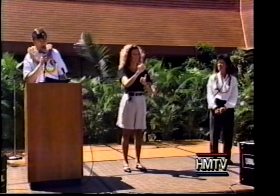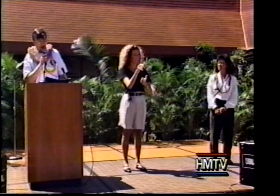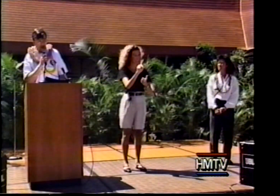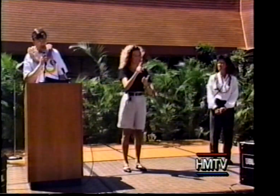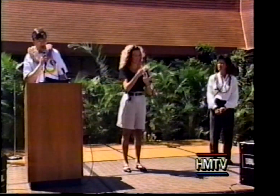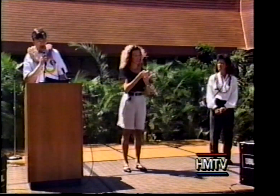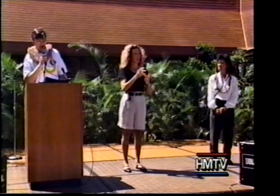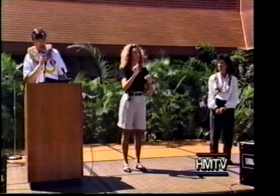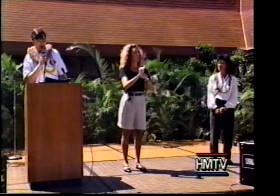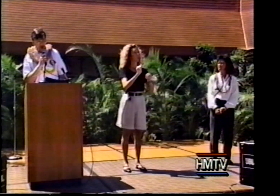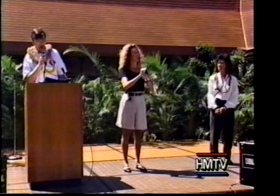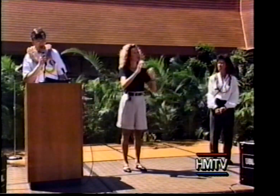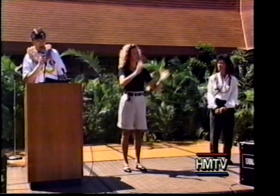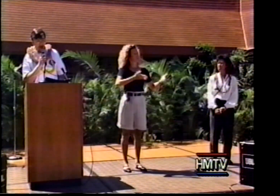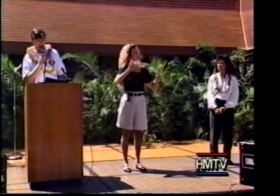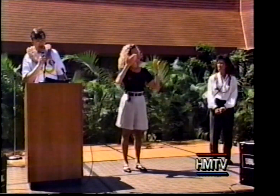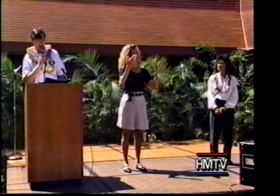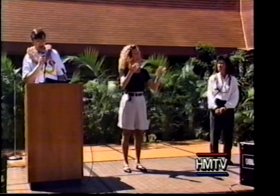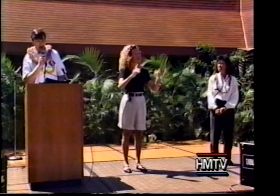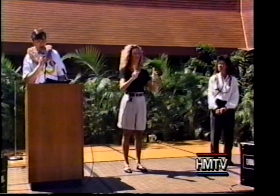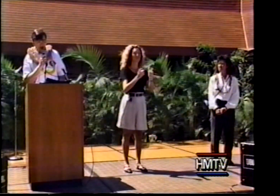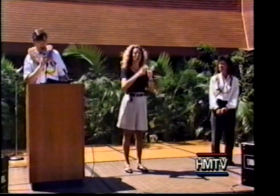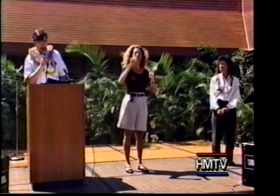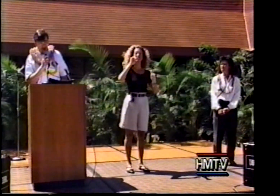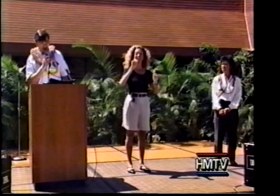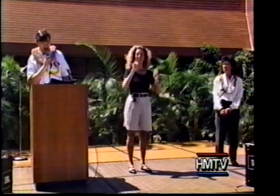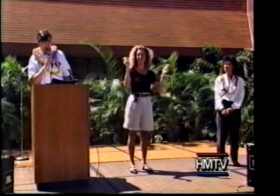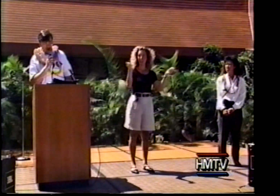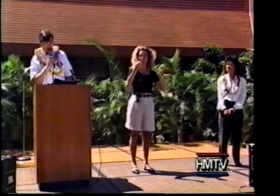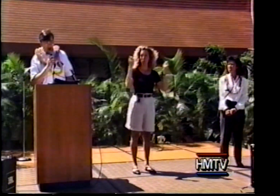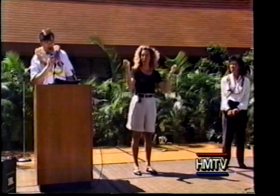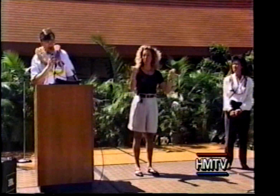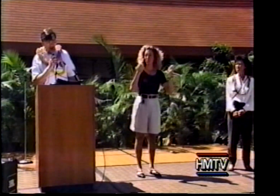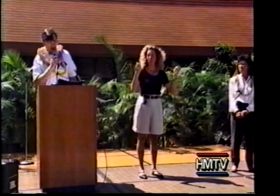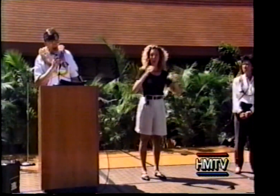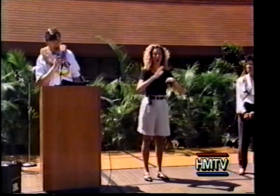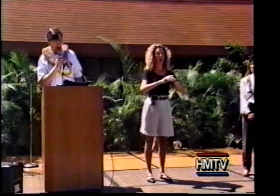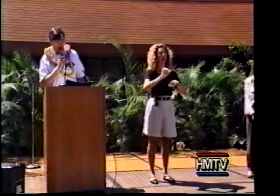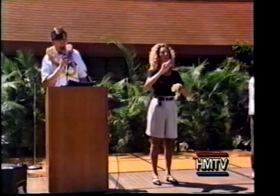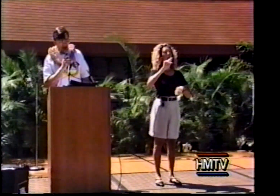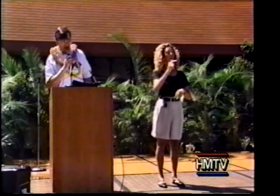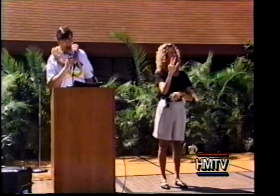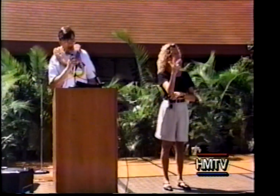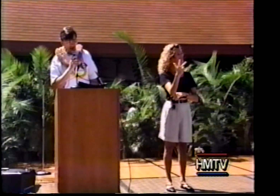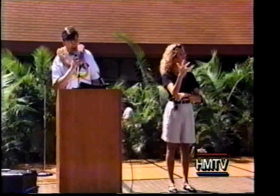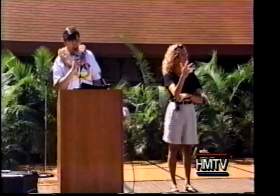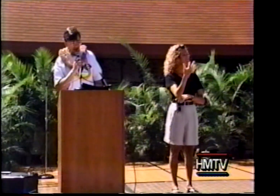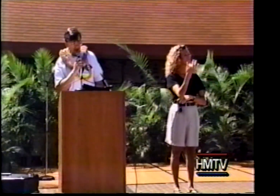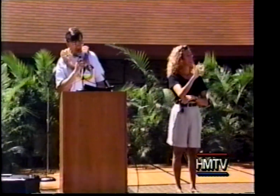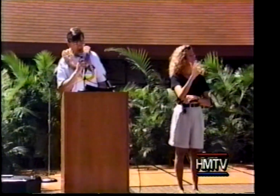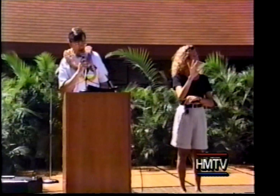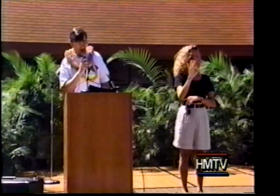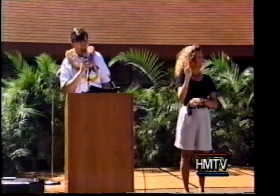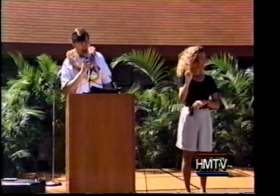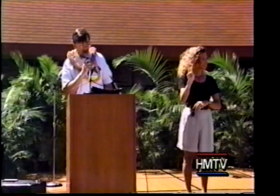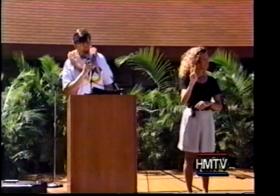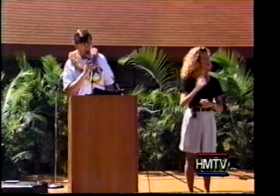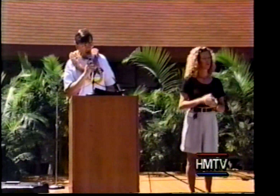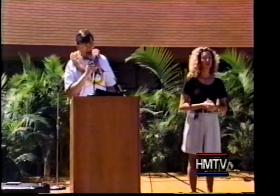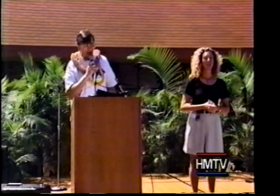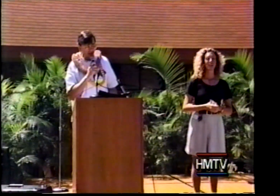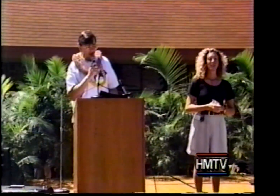are working to present the first Hawaii's Deaf Celebration on August 3, 1996; and whereas